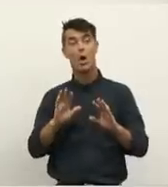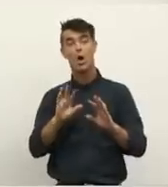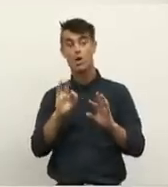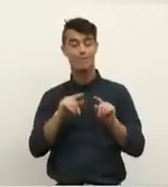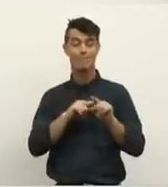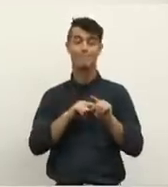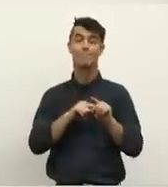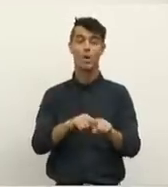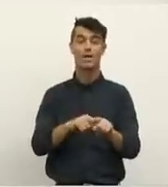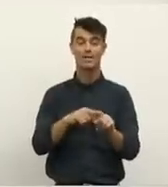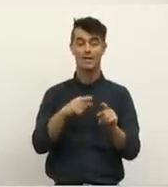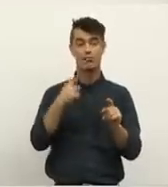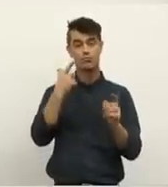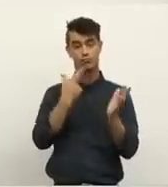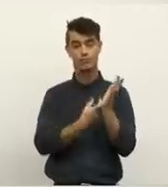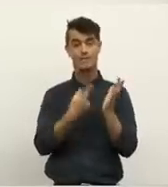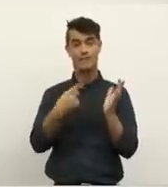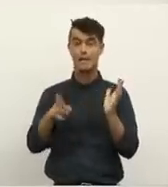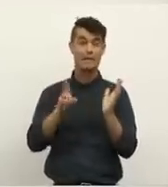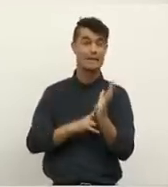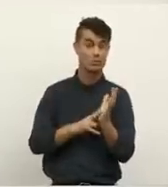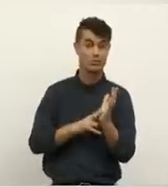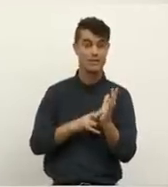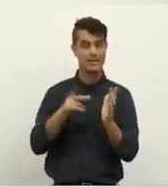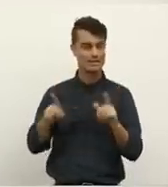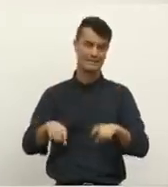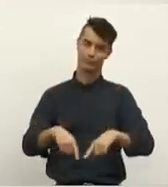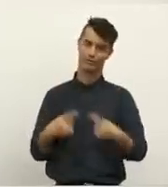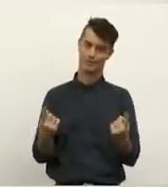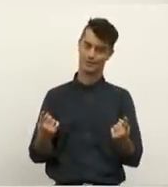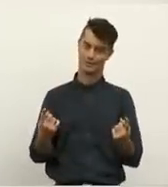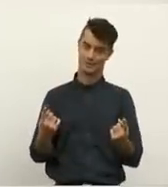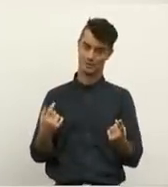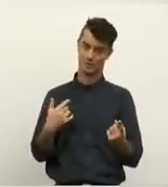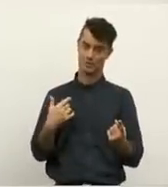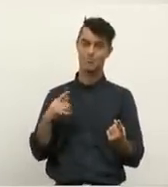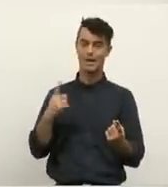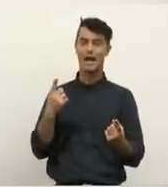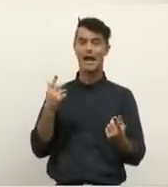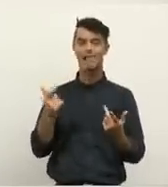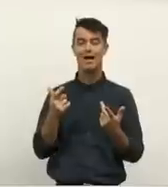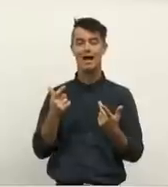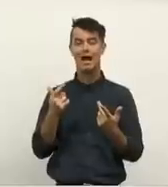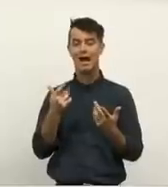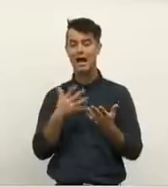and that's a different problem for us to work through, and other methods of how to influence the market